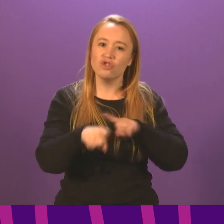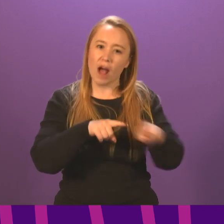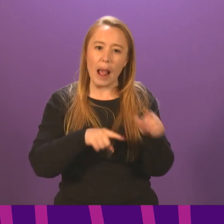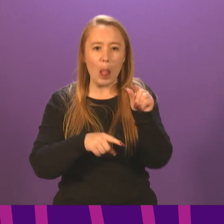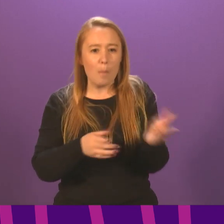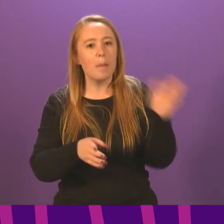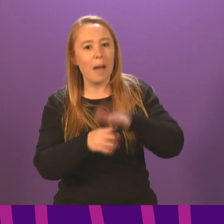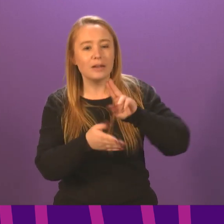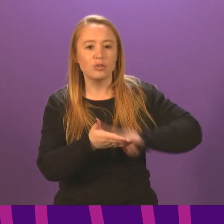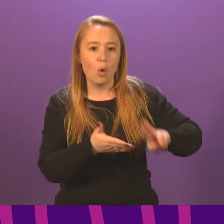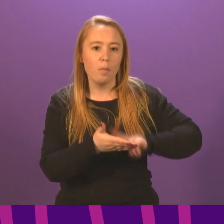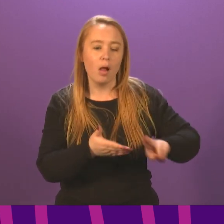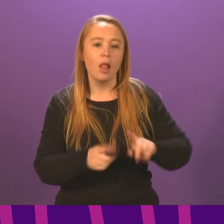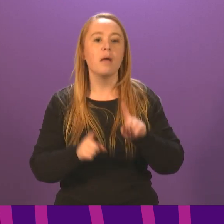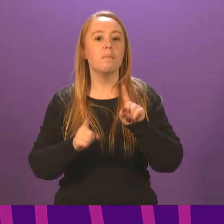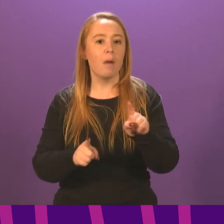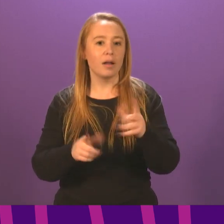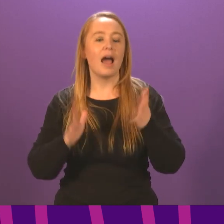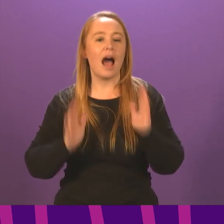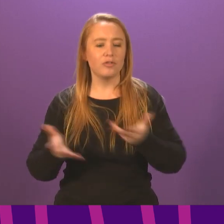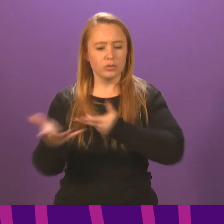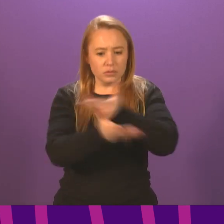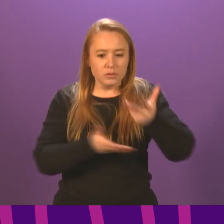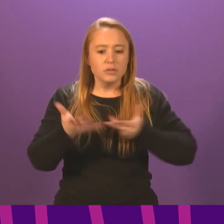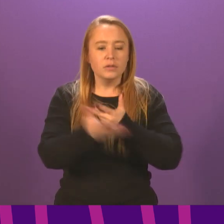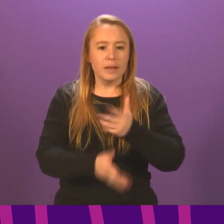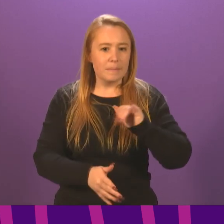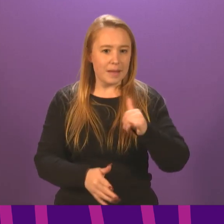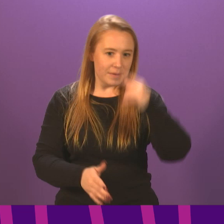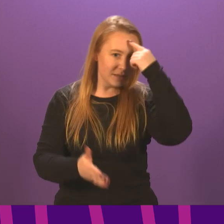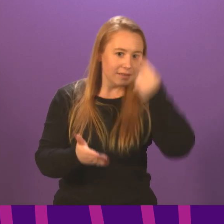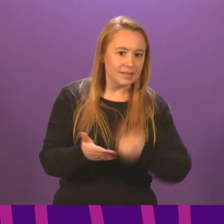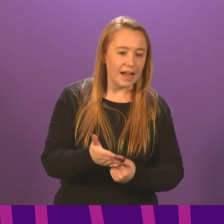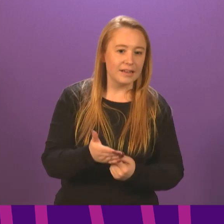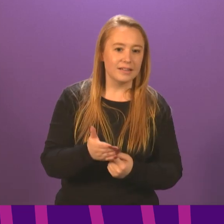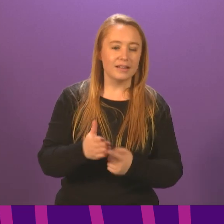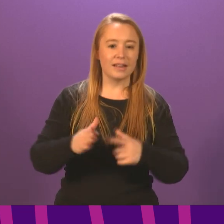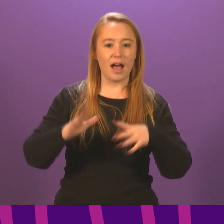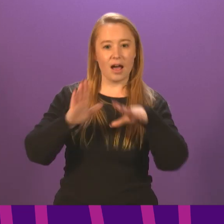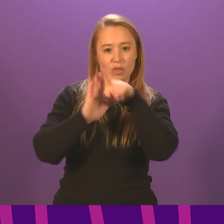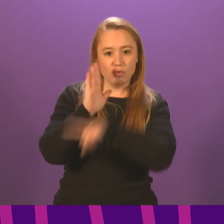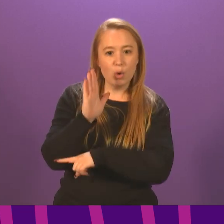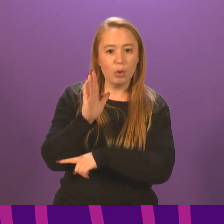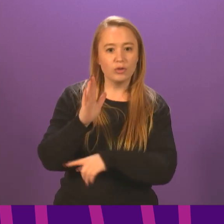but there is a case for us looking at whether we tighten the flexibilities that were given,